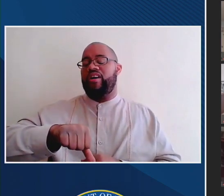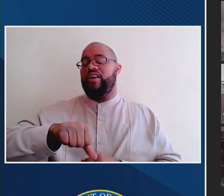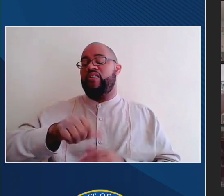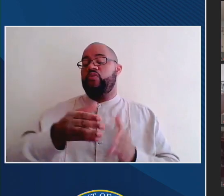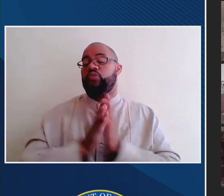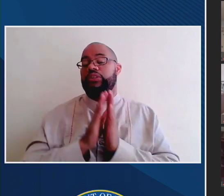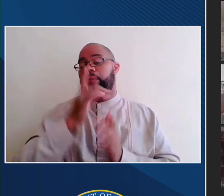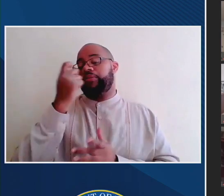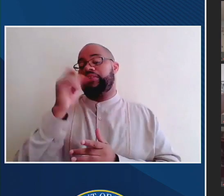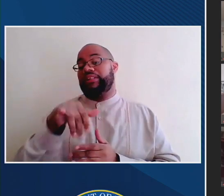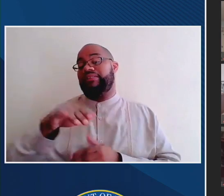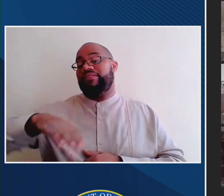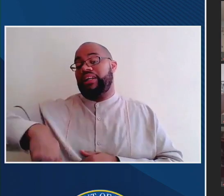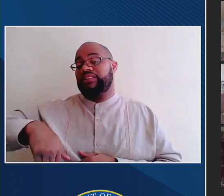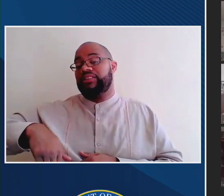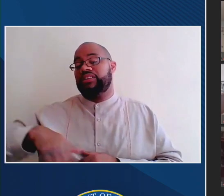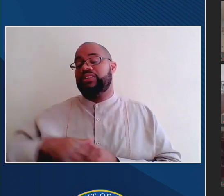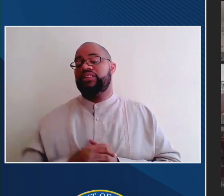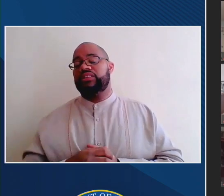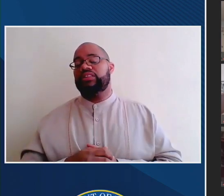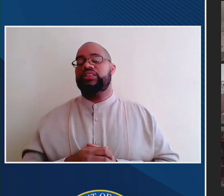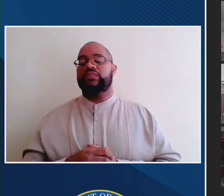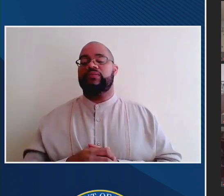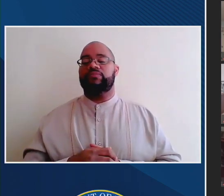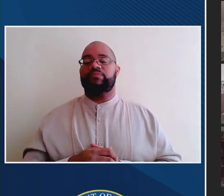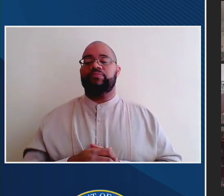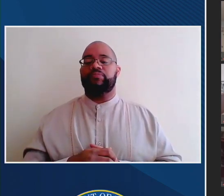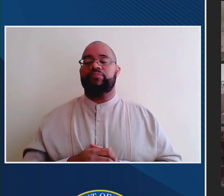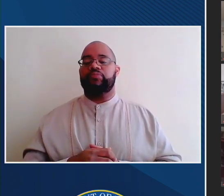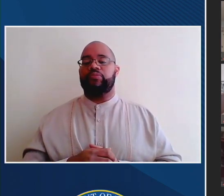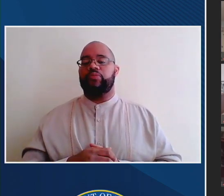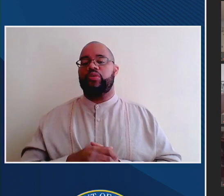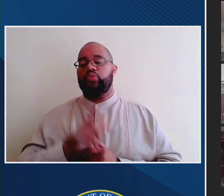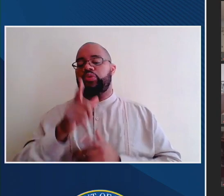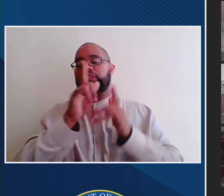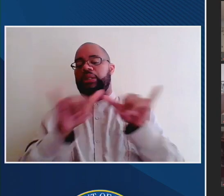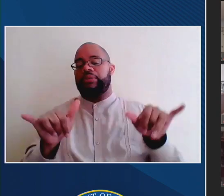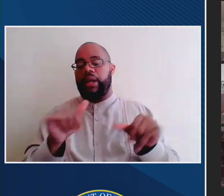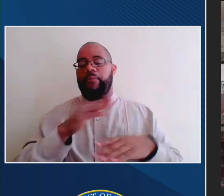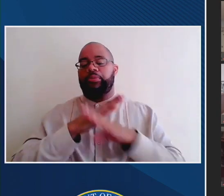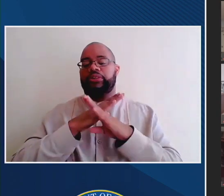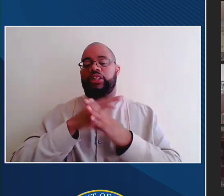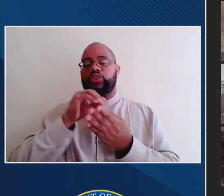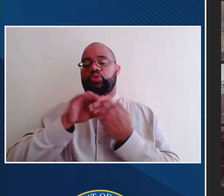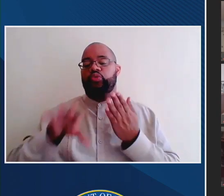late? Are you simultaneously protecting the student or are you just protecting the